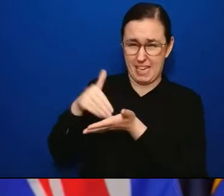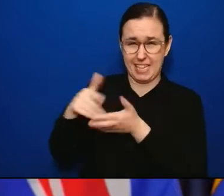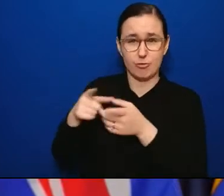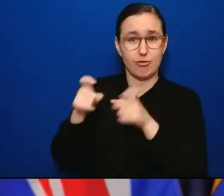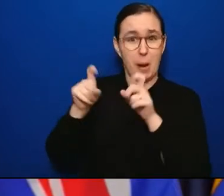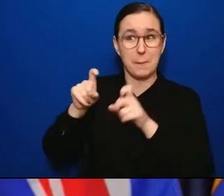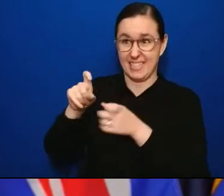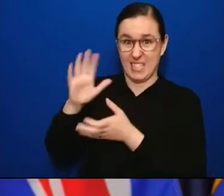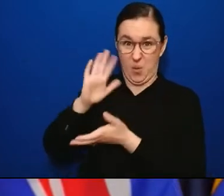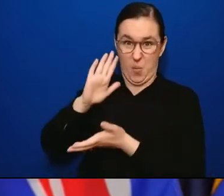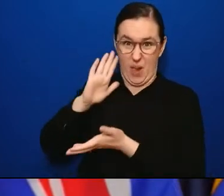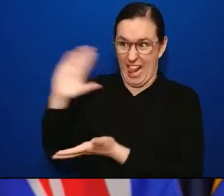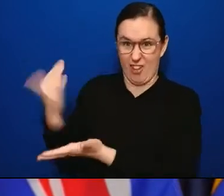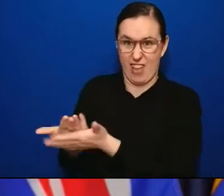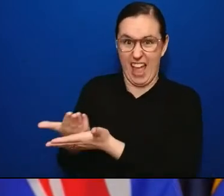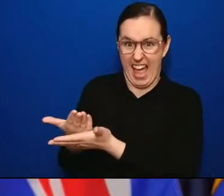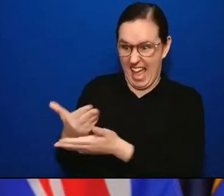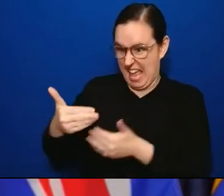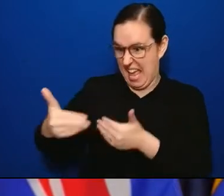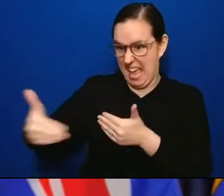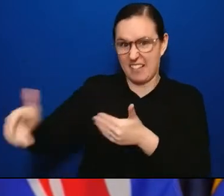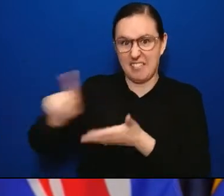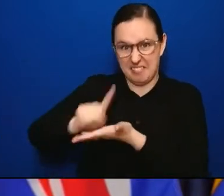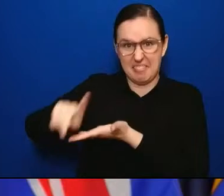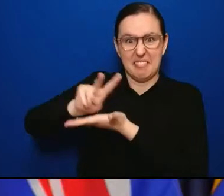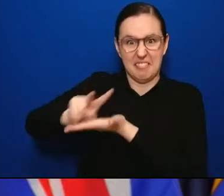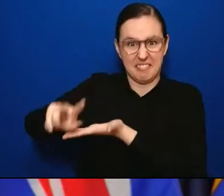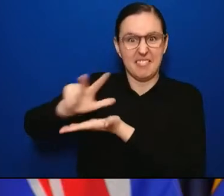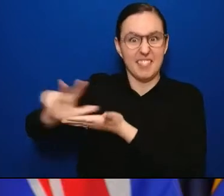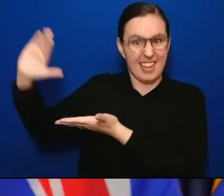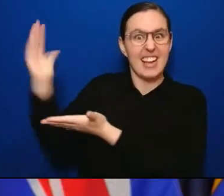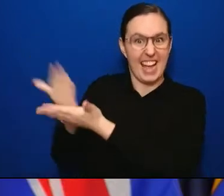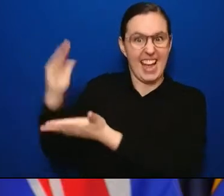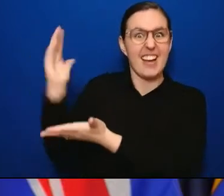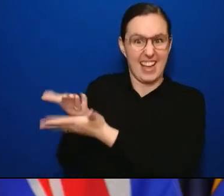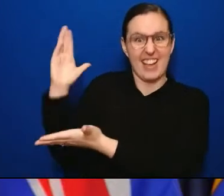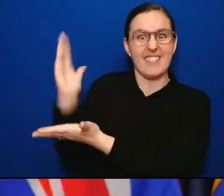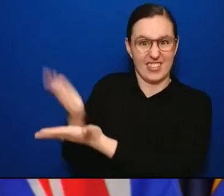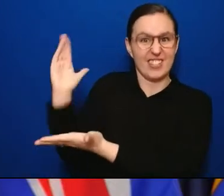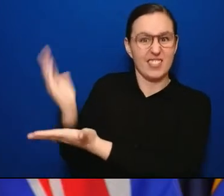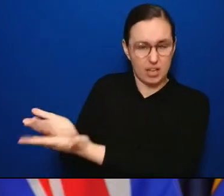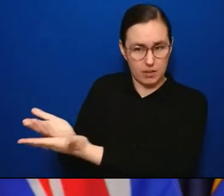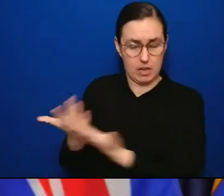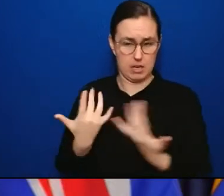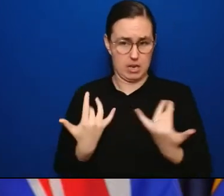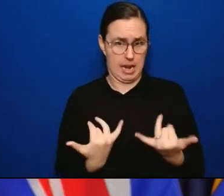rapid tests that are going to come to British Columbia over the next 3 to 4 weeks, So I'm